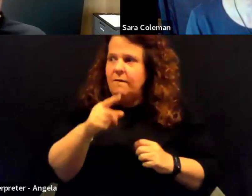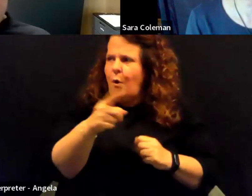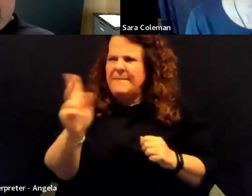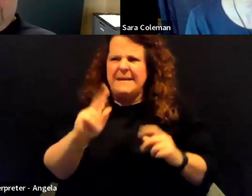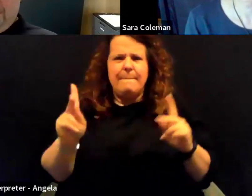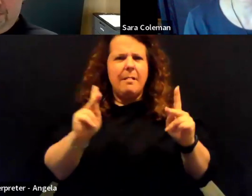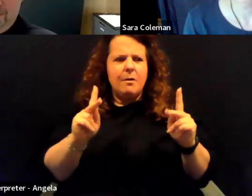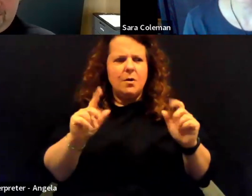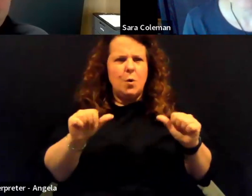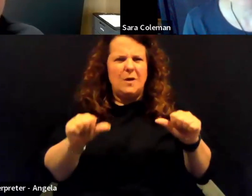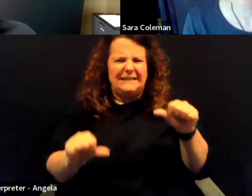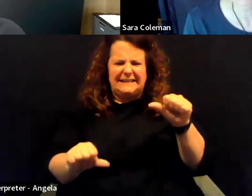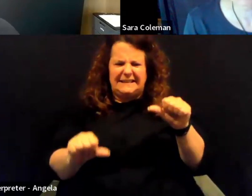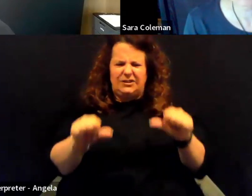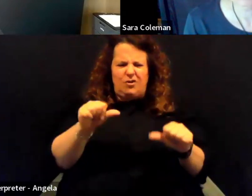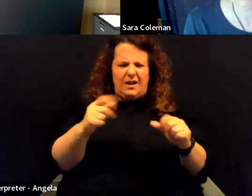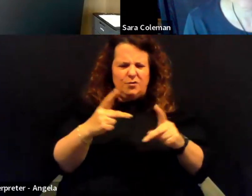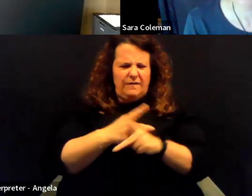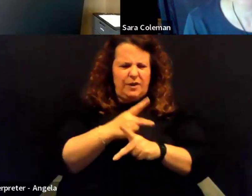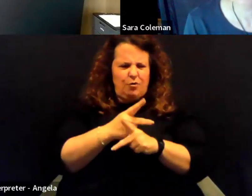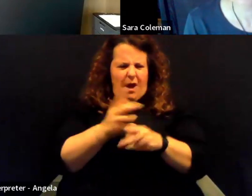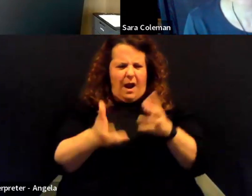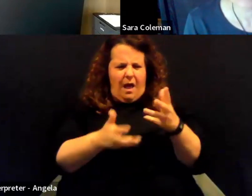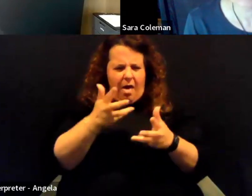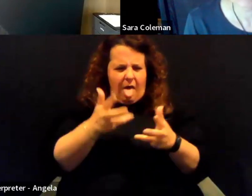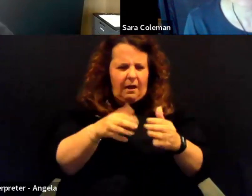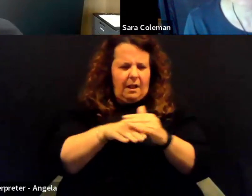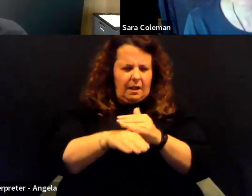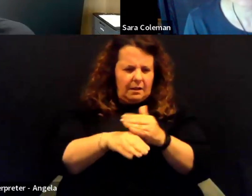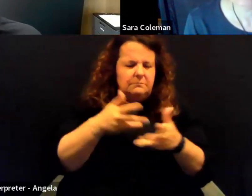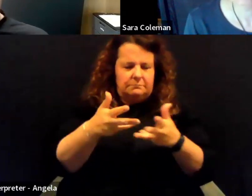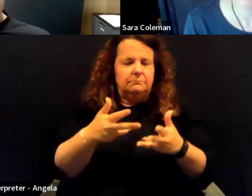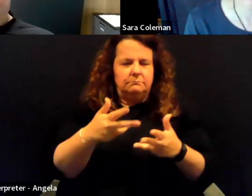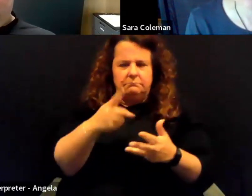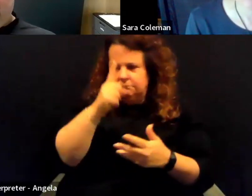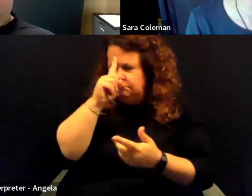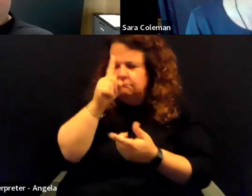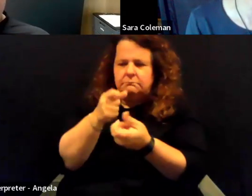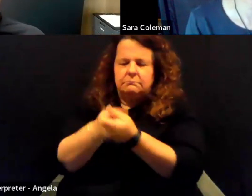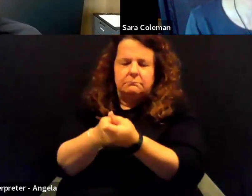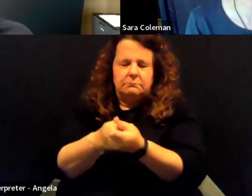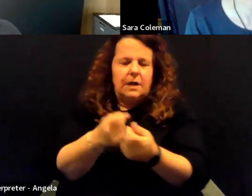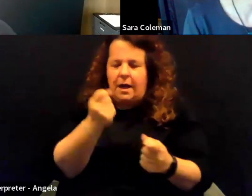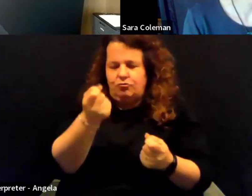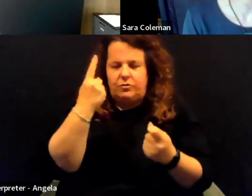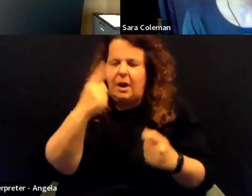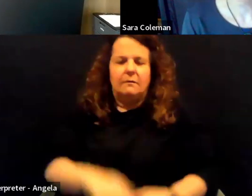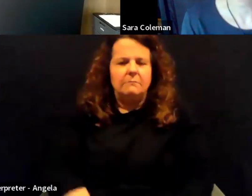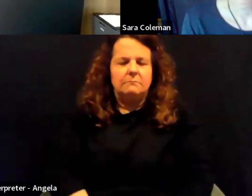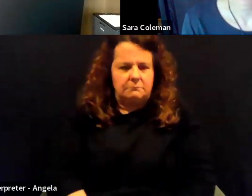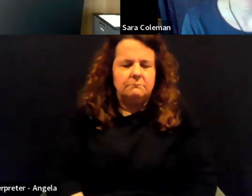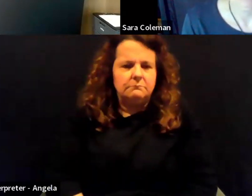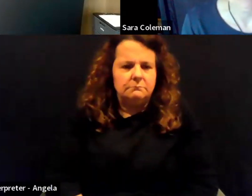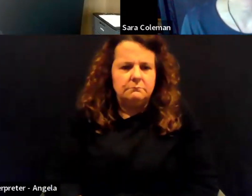are trying to figure that piece of the world out in relation to STEM and those programs. So that's me.